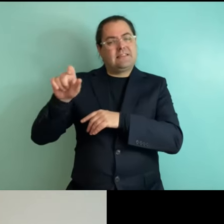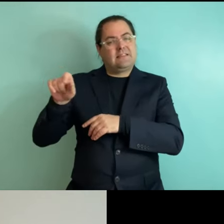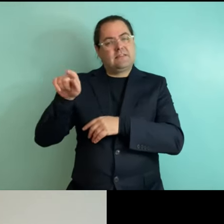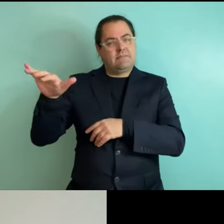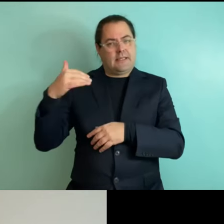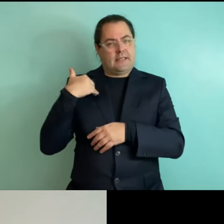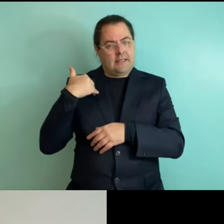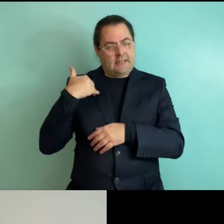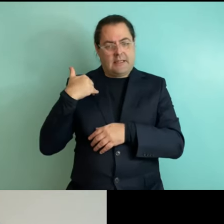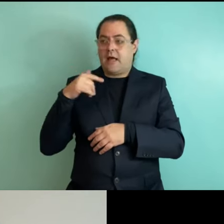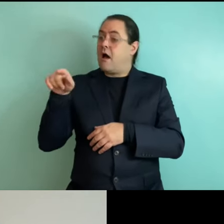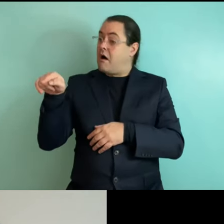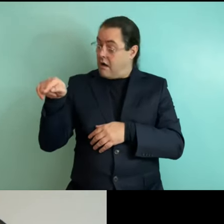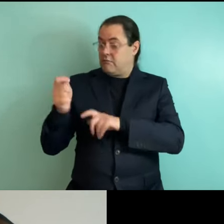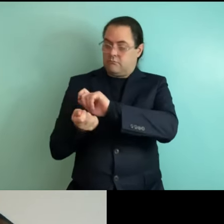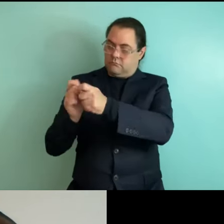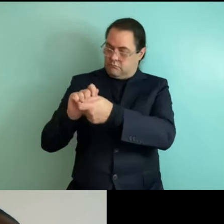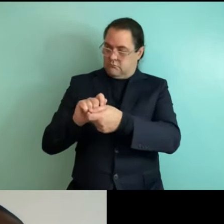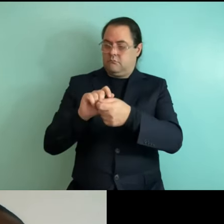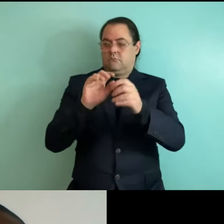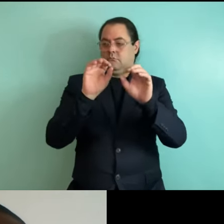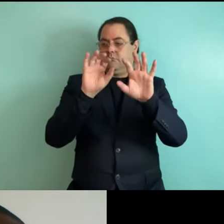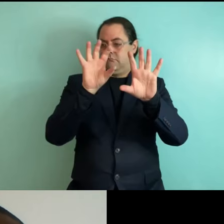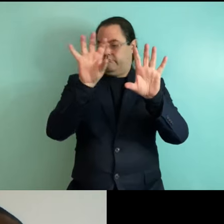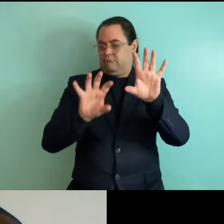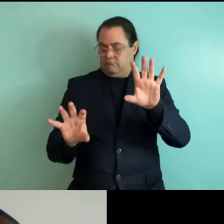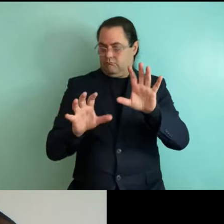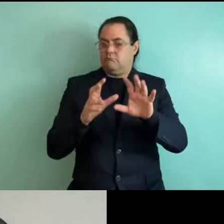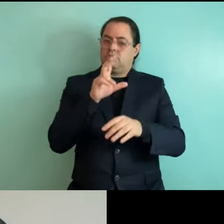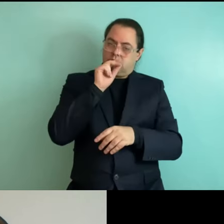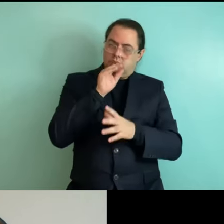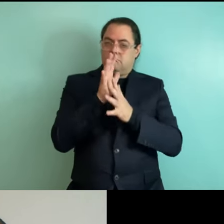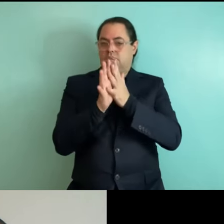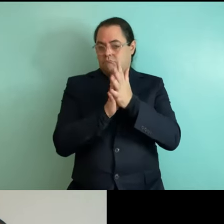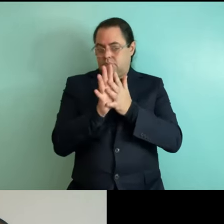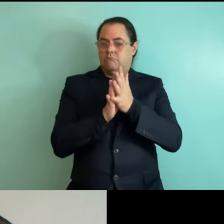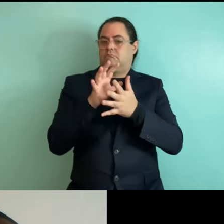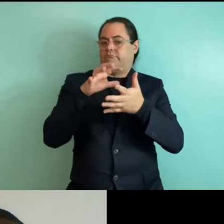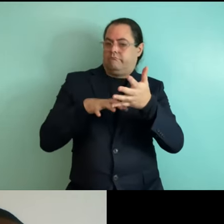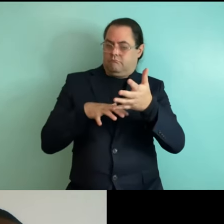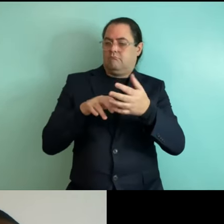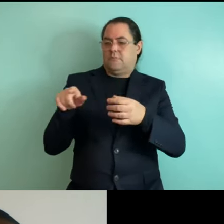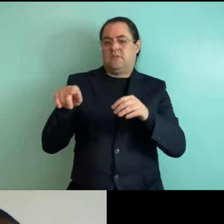11:11:18 Advertisements into voice and same language so that the whole plethora of customers